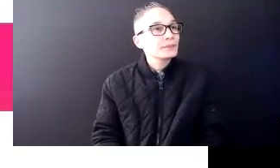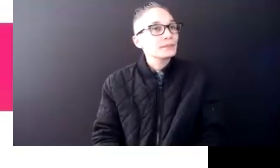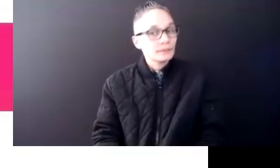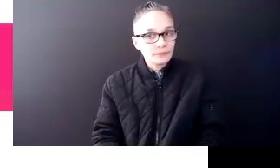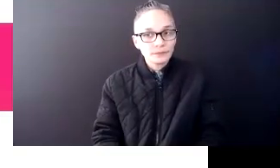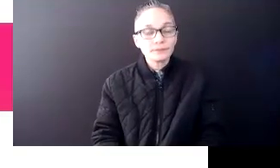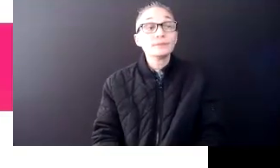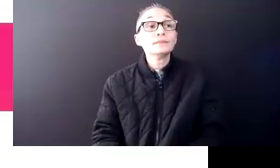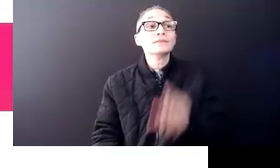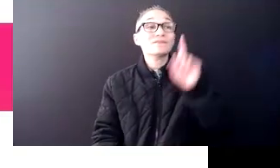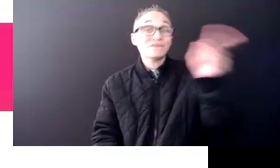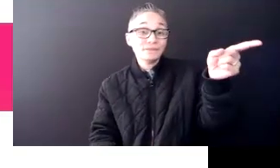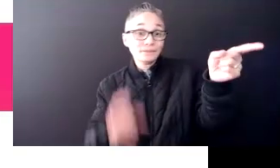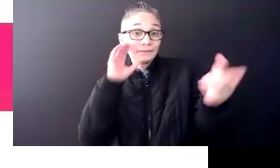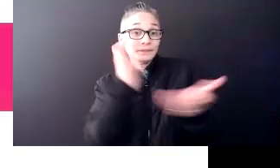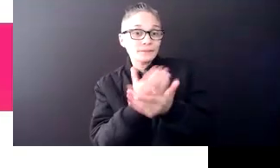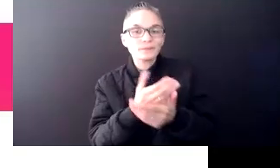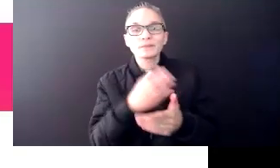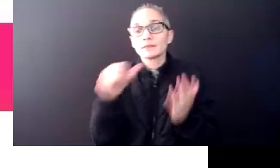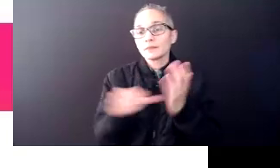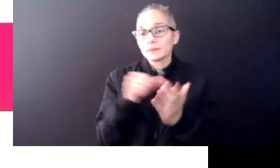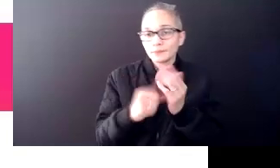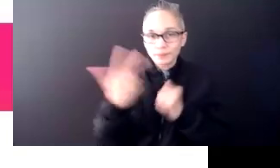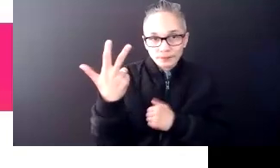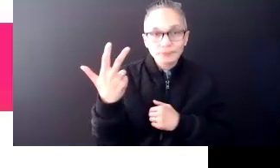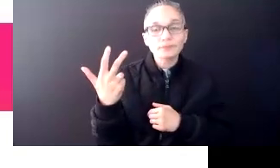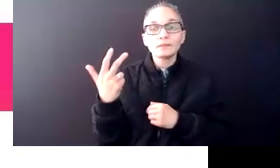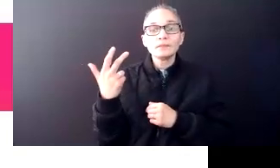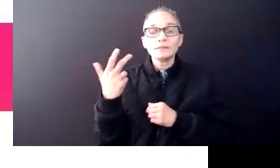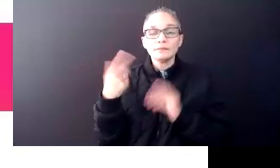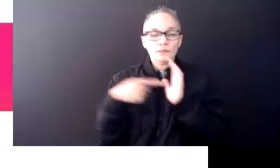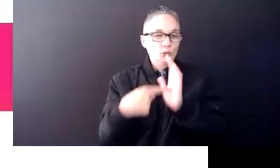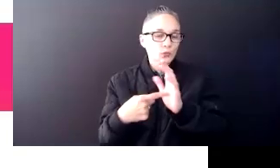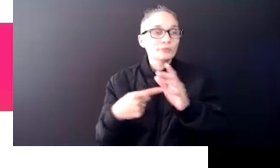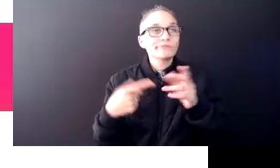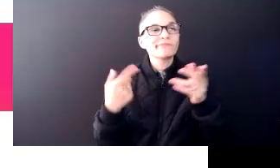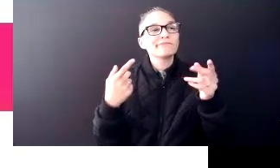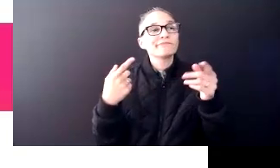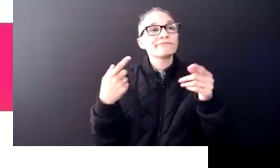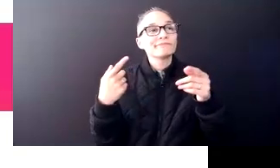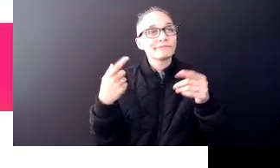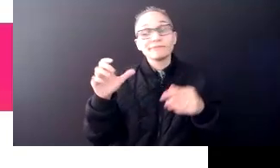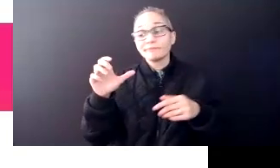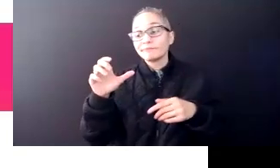This infographic, which is also on page three of the handout, it shows correspondence education on one side.